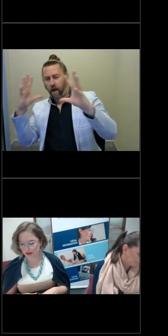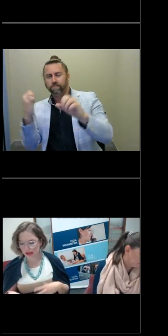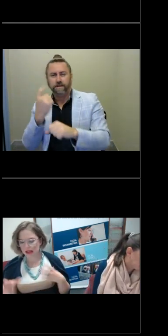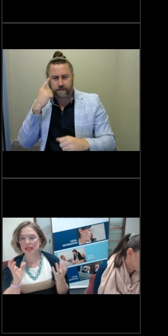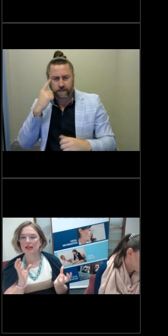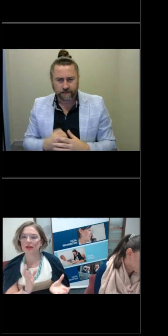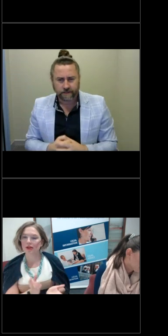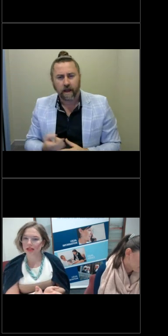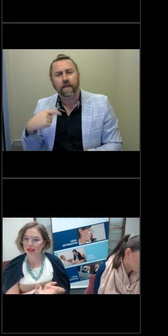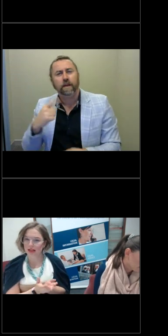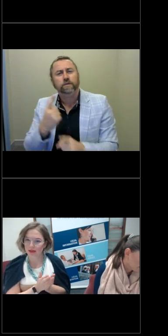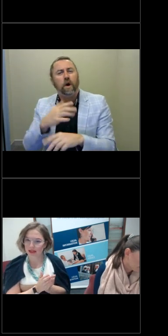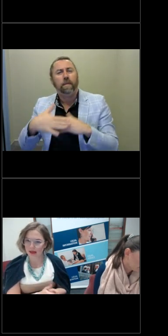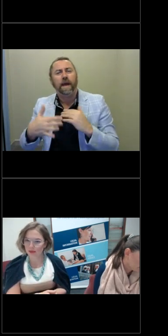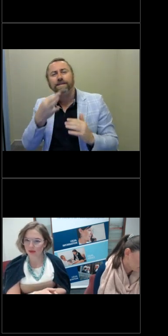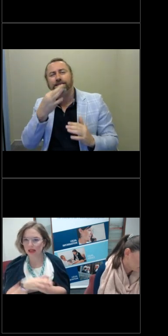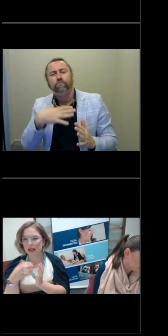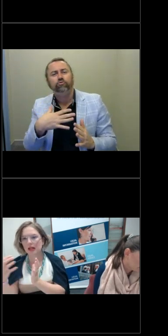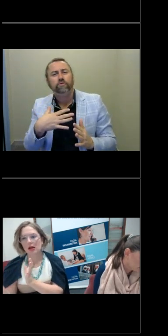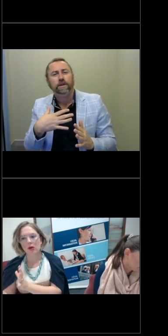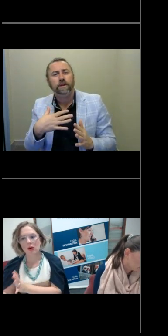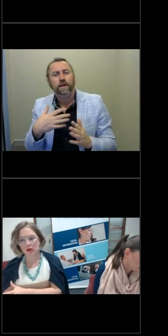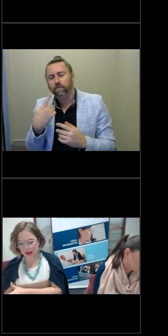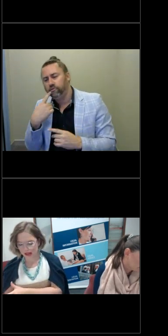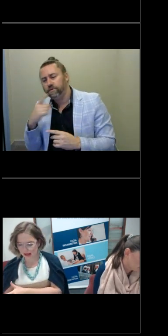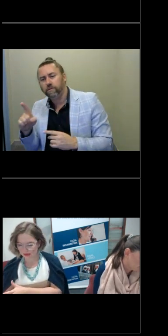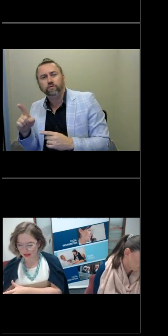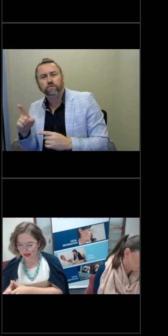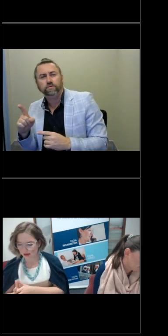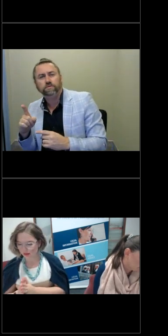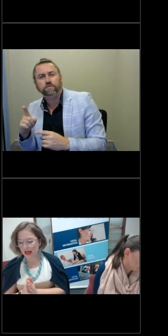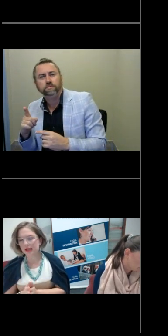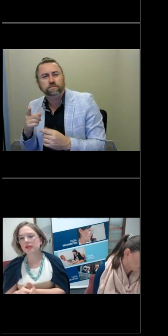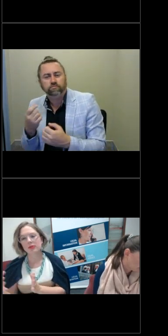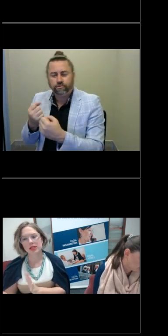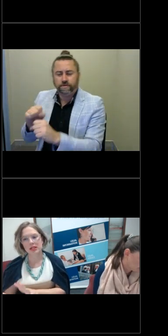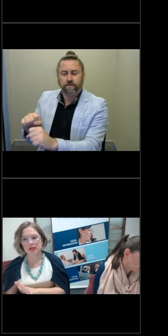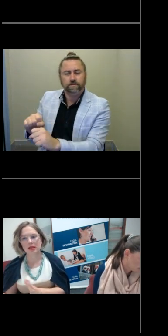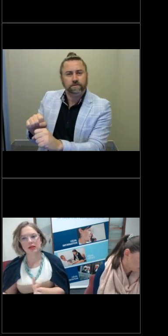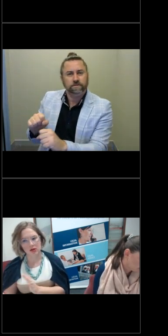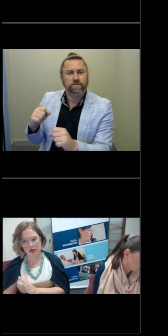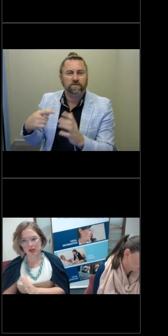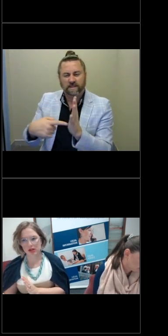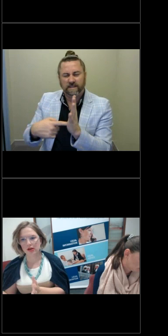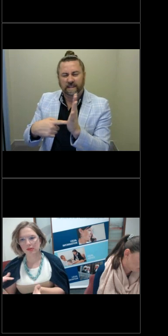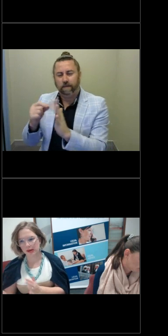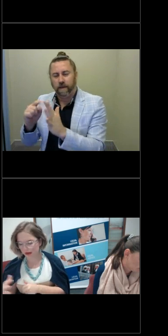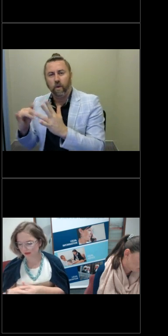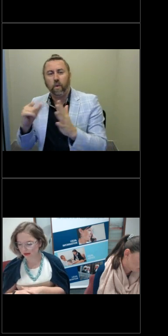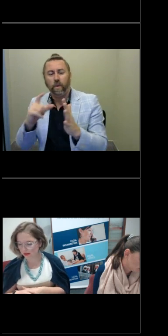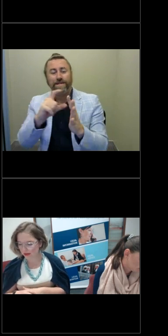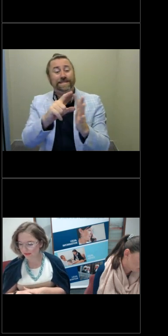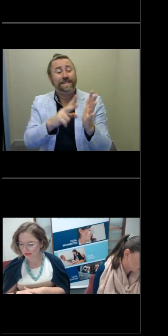So DVOs are either be temporary or they can be a final, which is the long term up to five